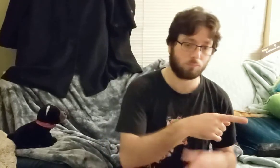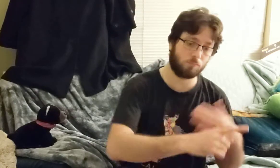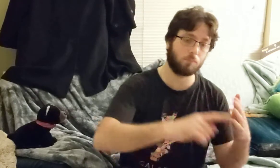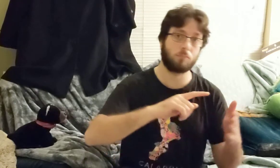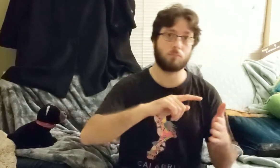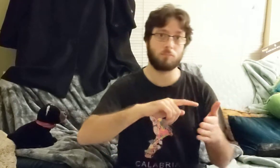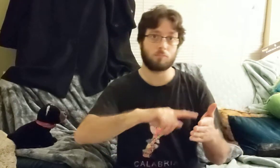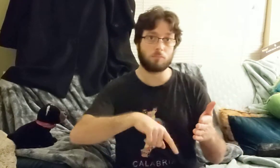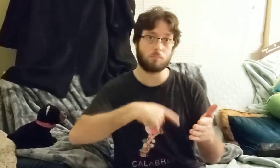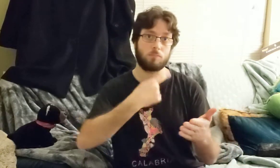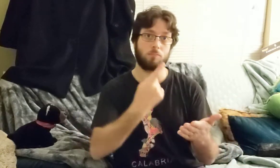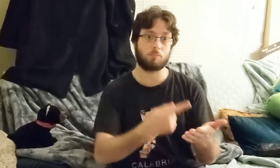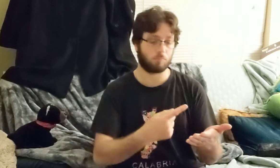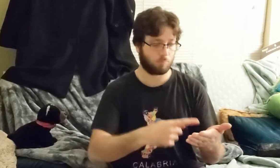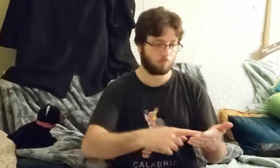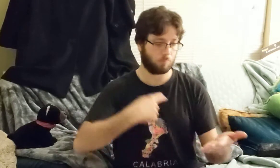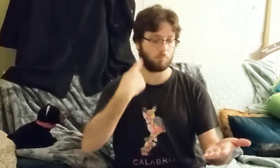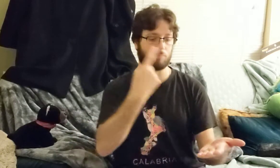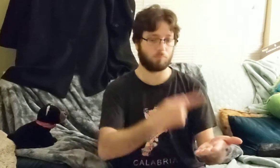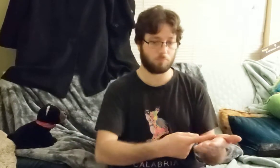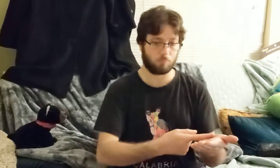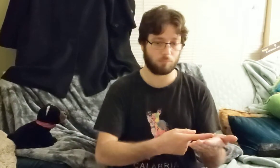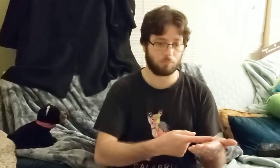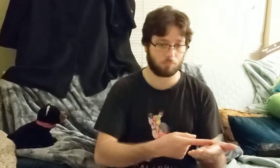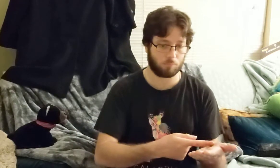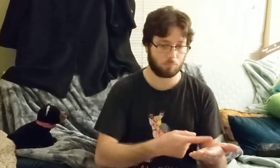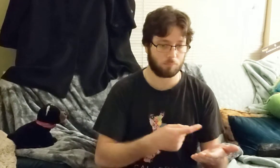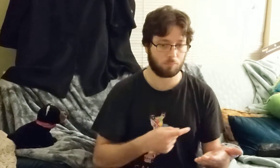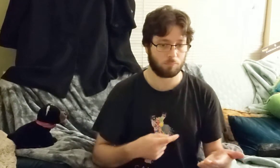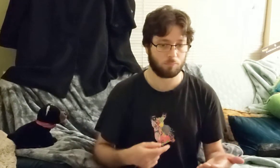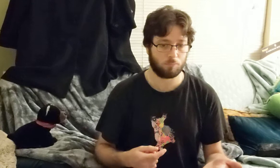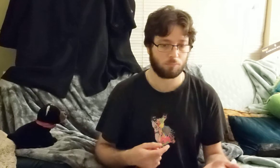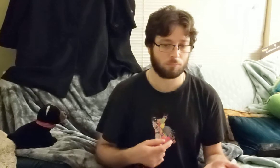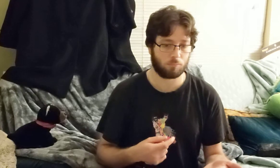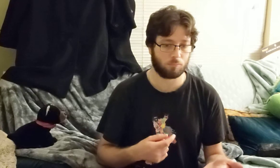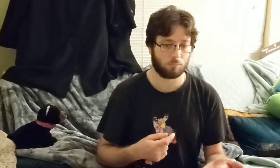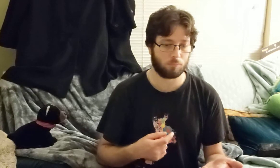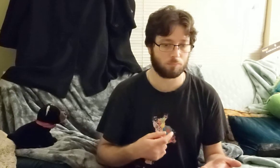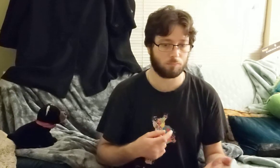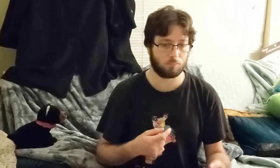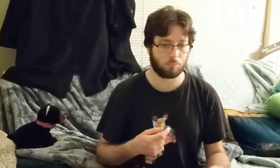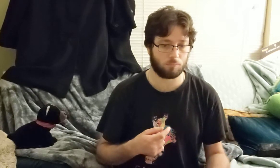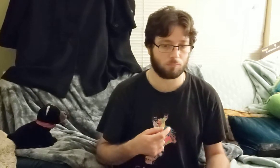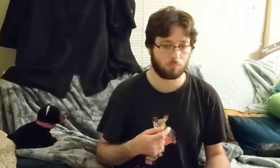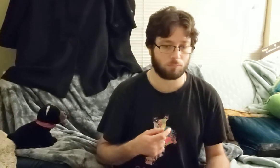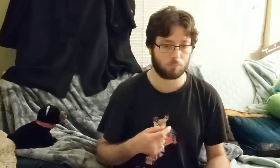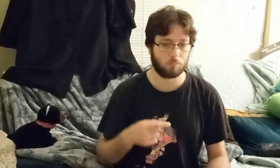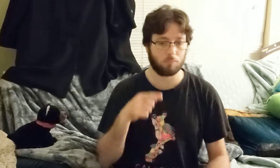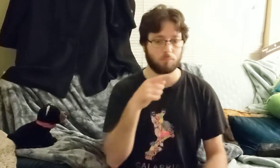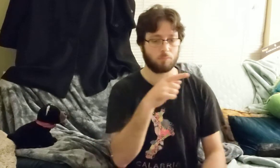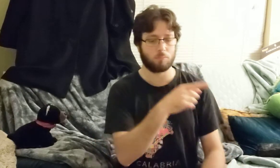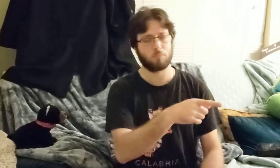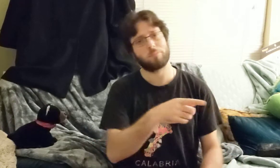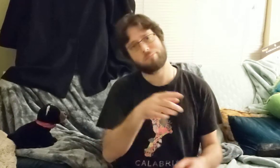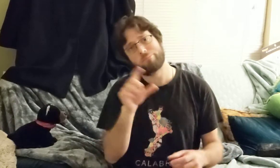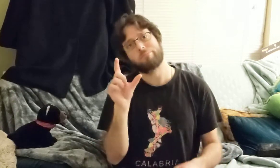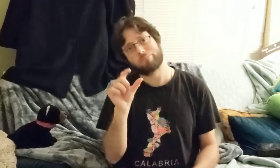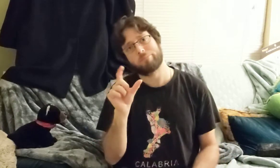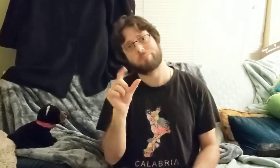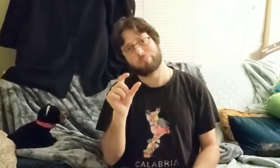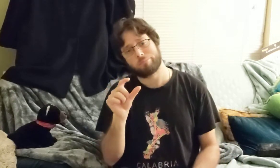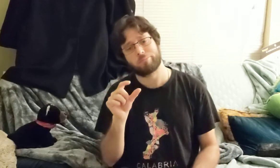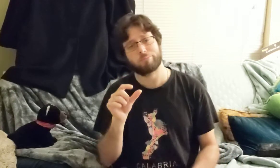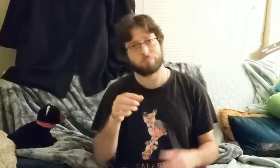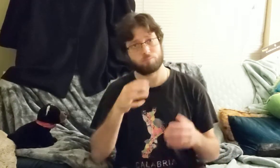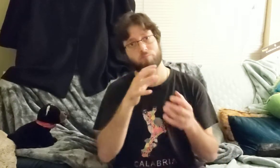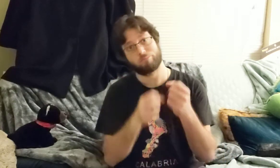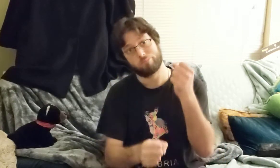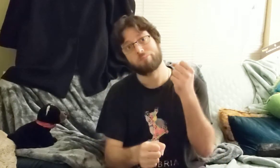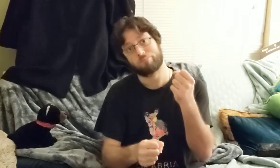HE SOMETIMES LITTLE CRUEL